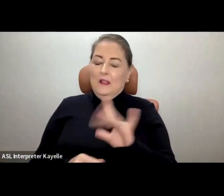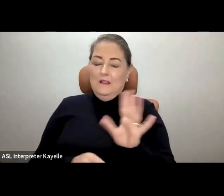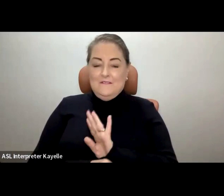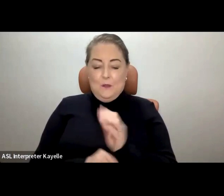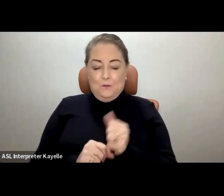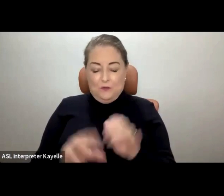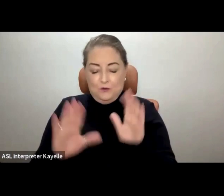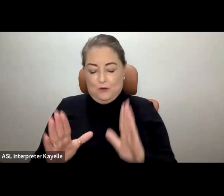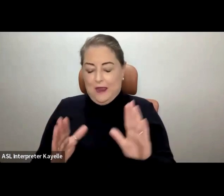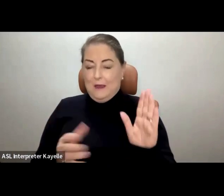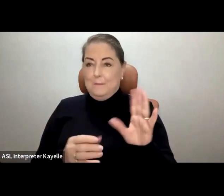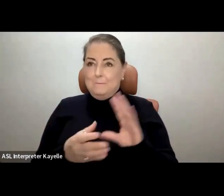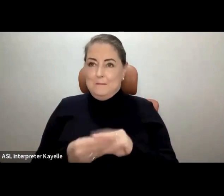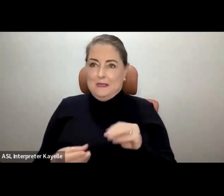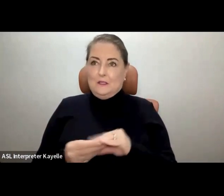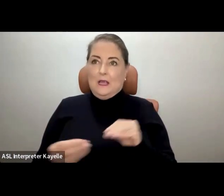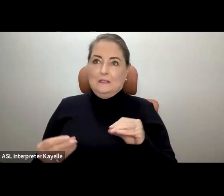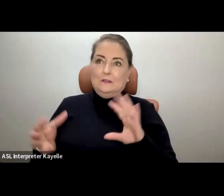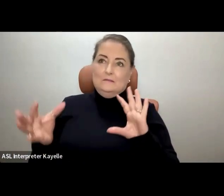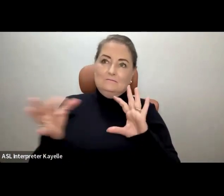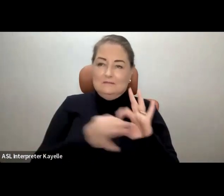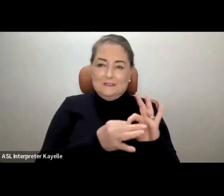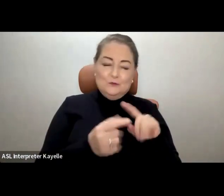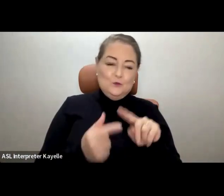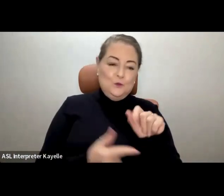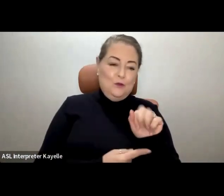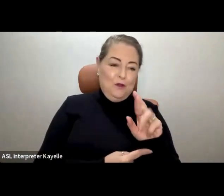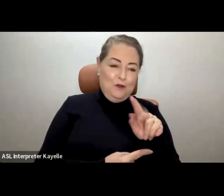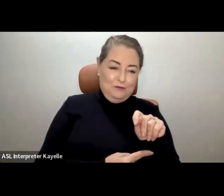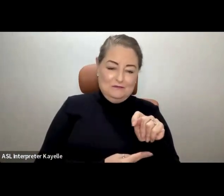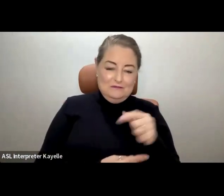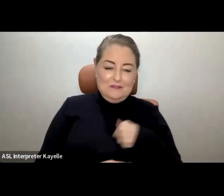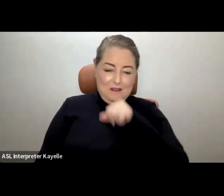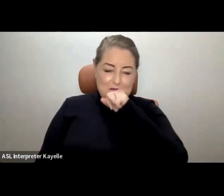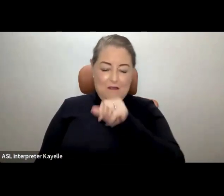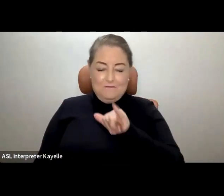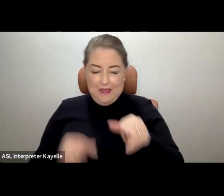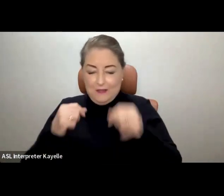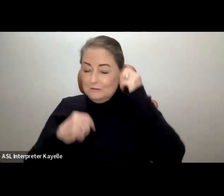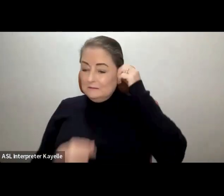connects back to art as well. So I love that. Any other thoughts